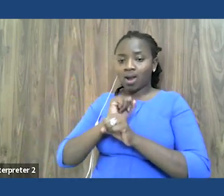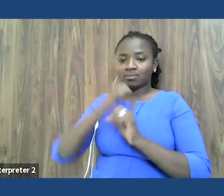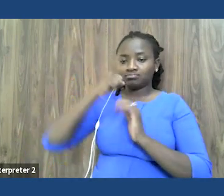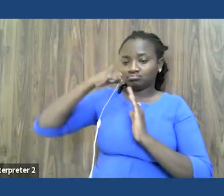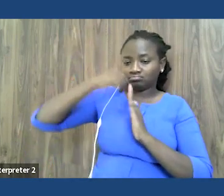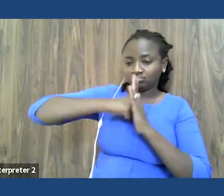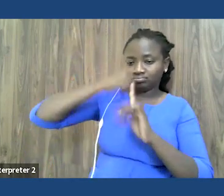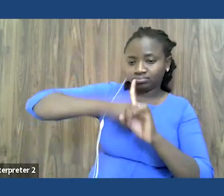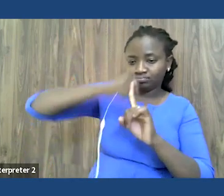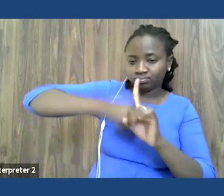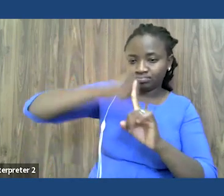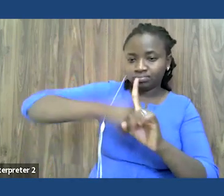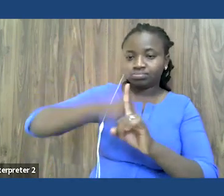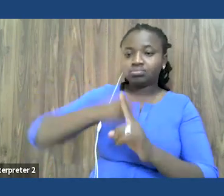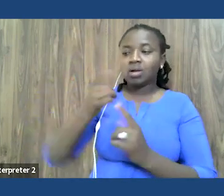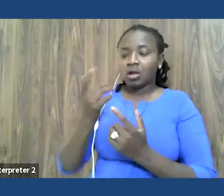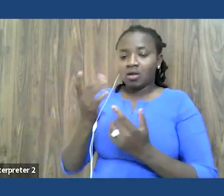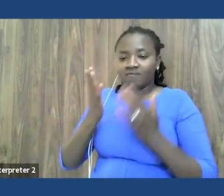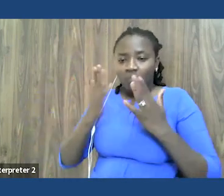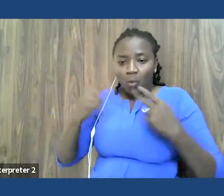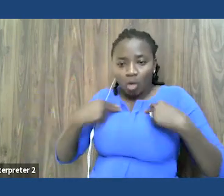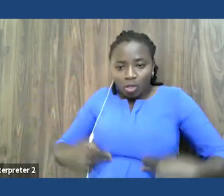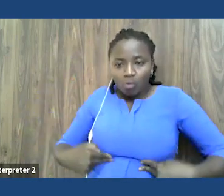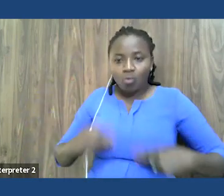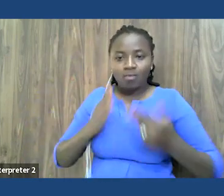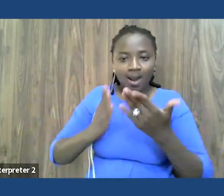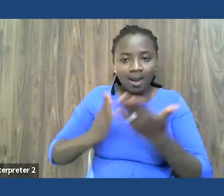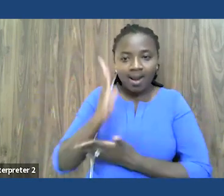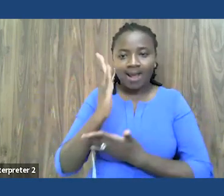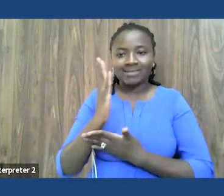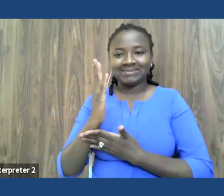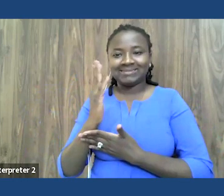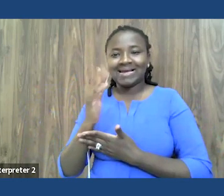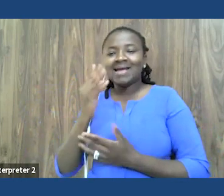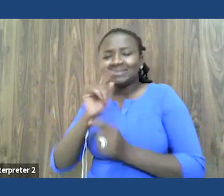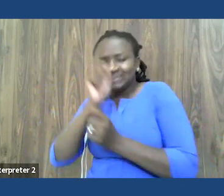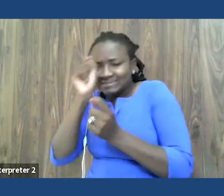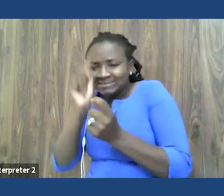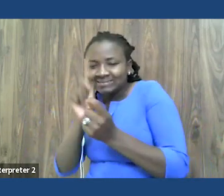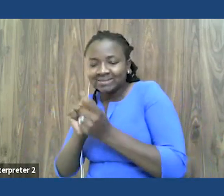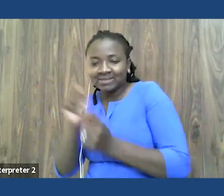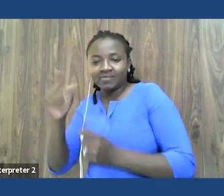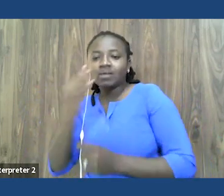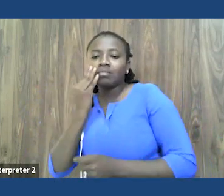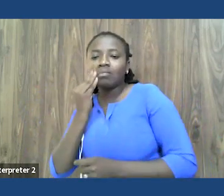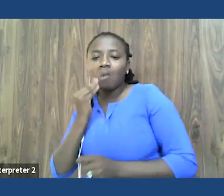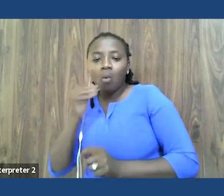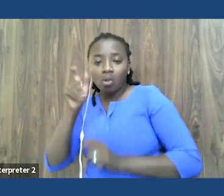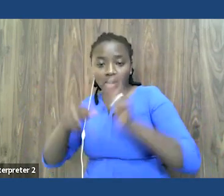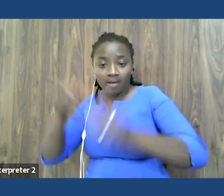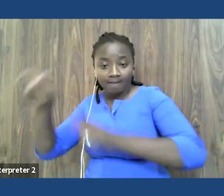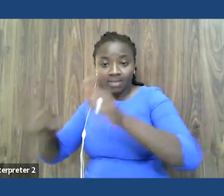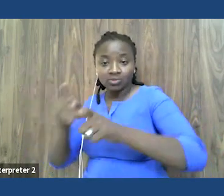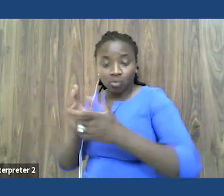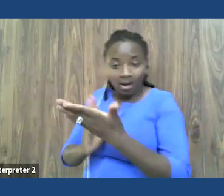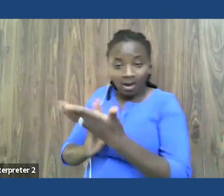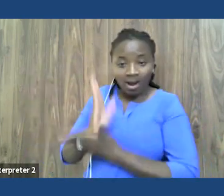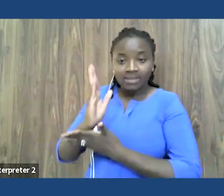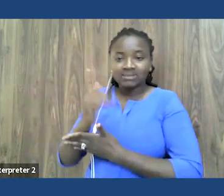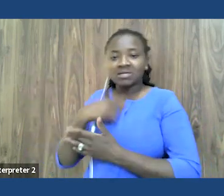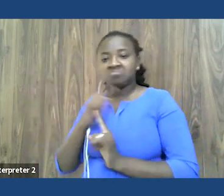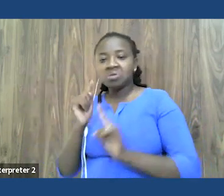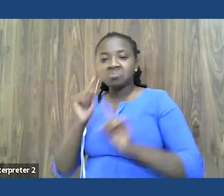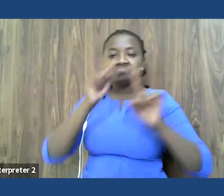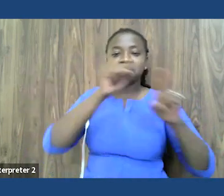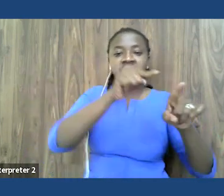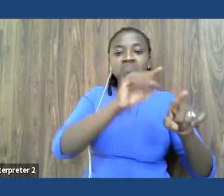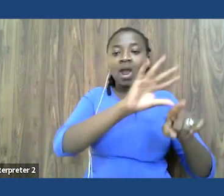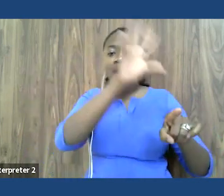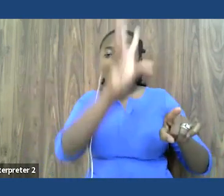I would go to the missions for these different countries in Africa, Asia, and Latin America,